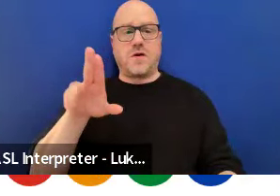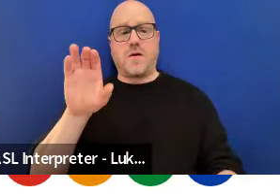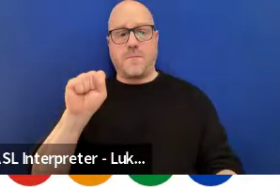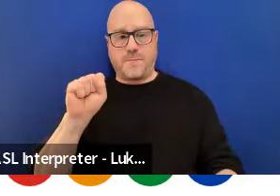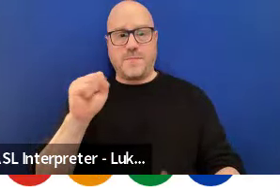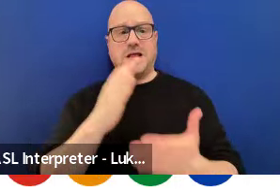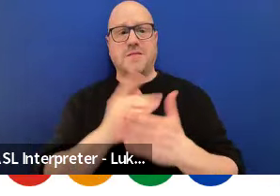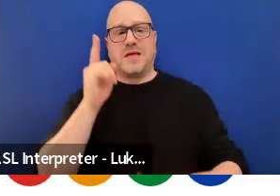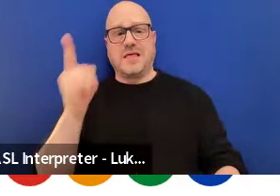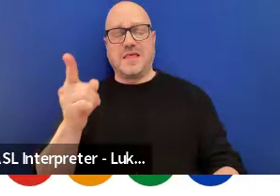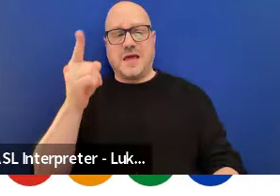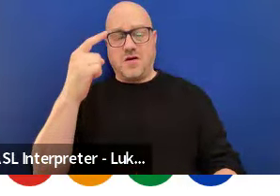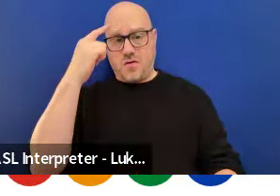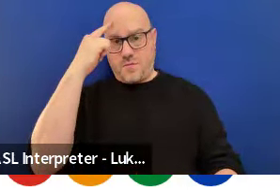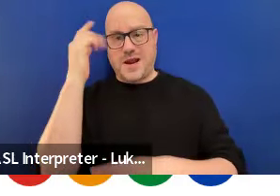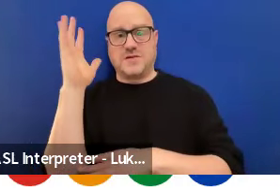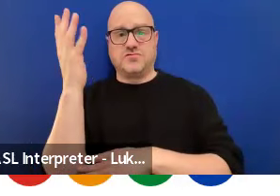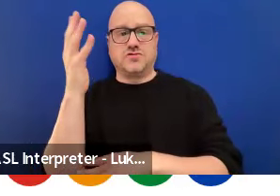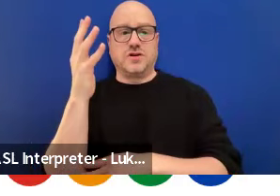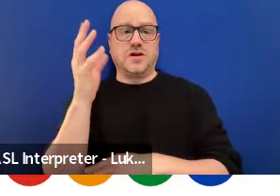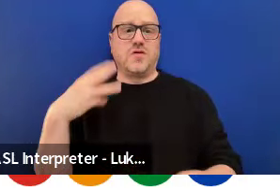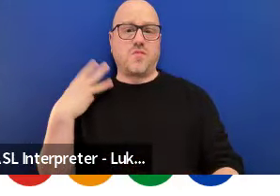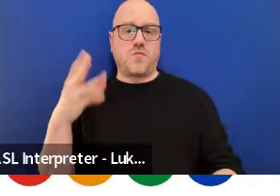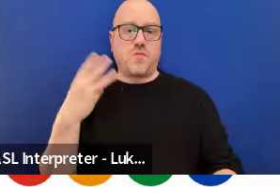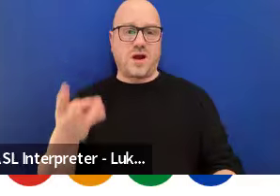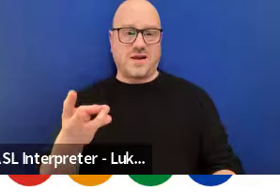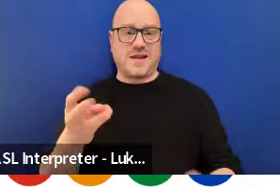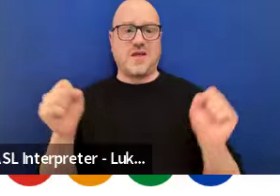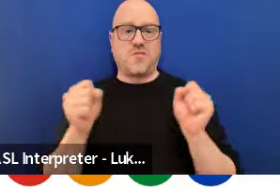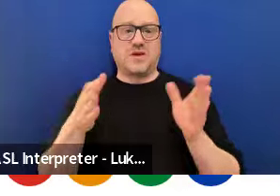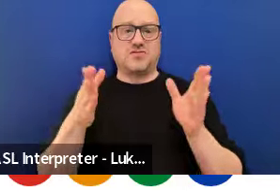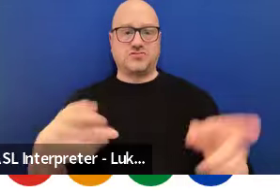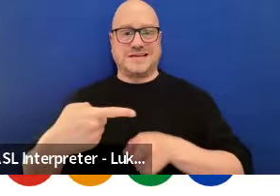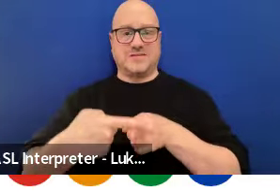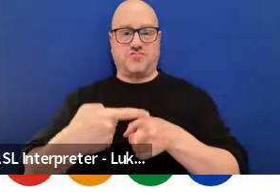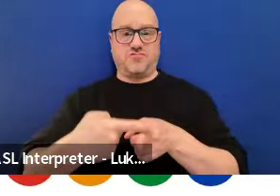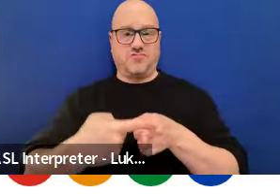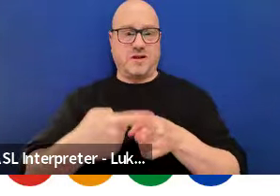AND ON THE SCREEN, WE HAVE A FAMOUS PHOTO FROM A WHILE BACK OF A BUS STOP IN BRAINTREE ON